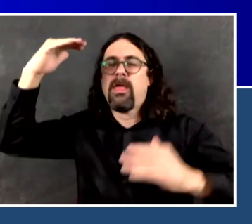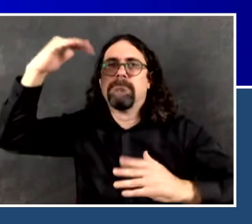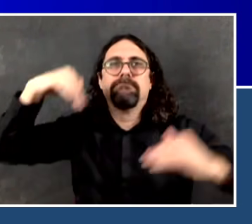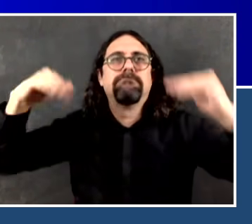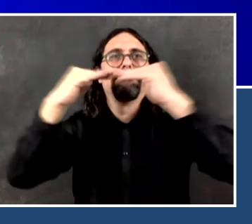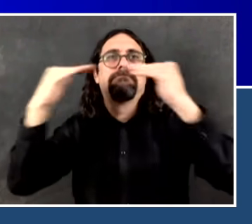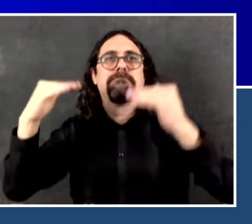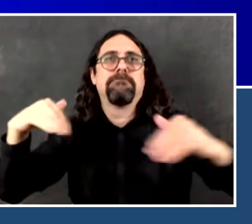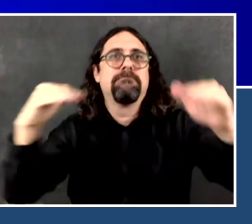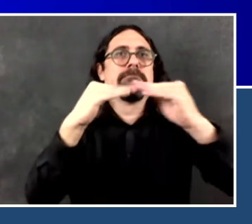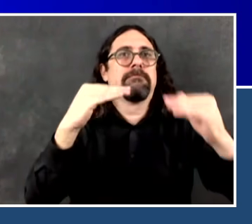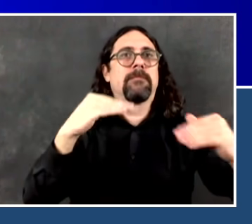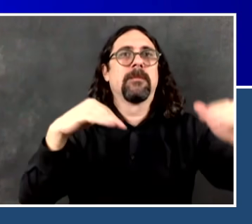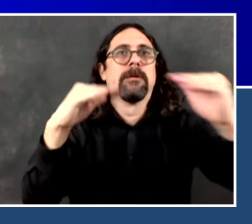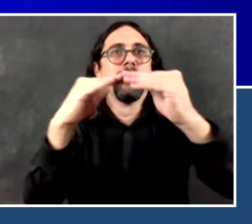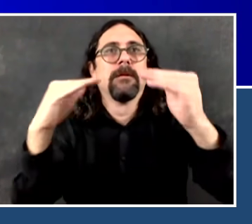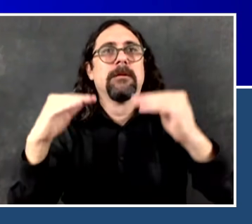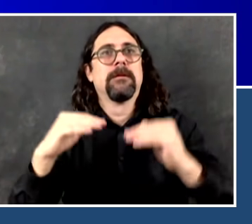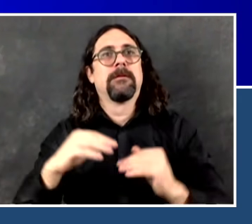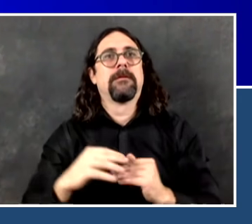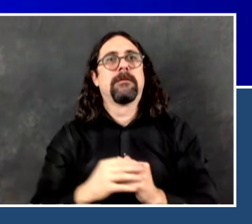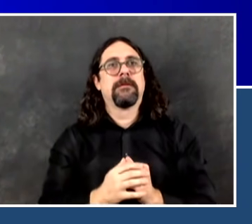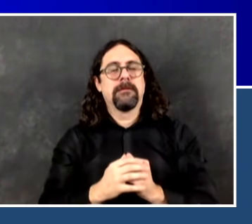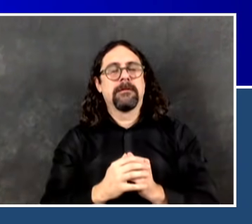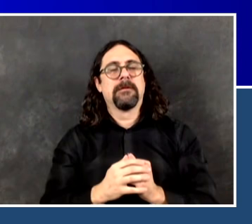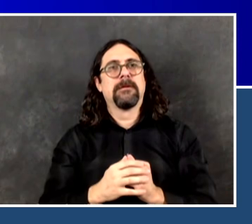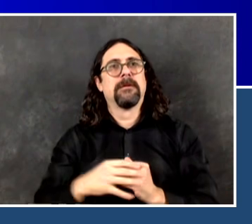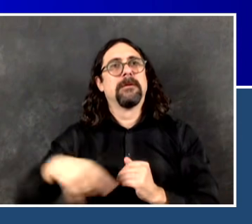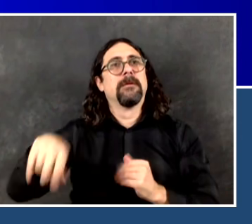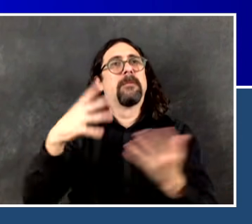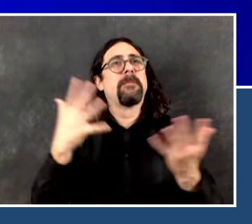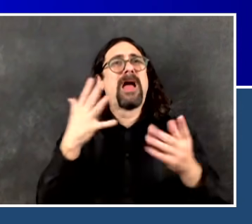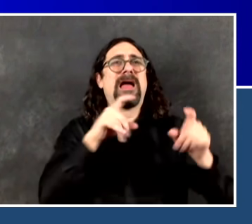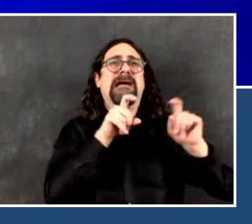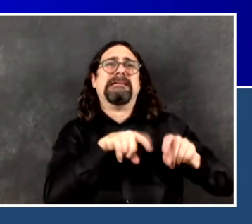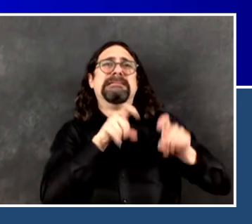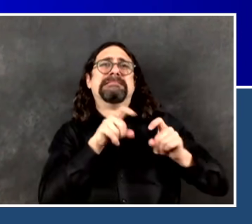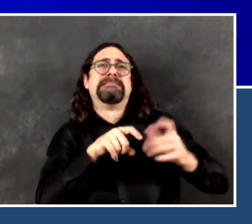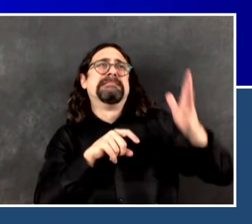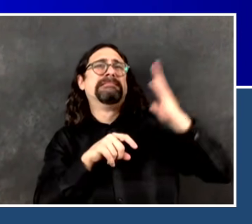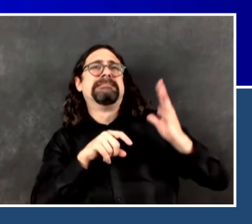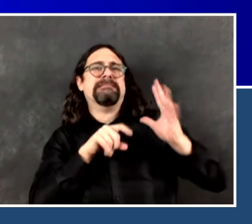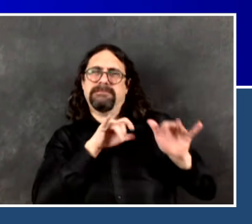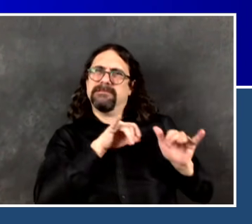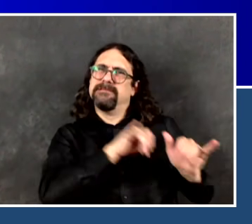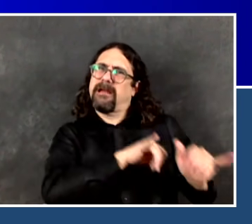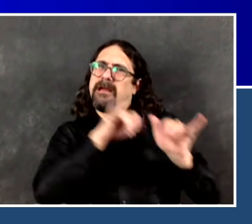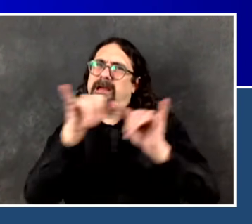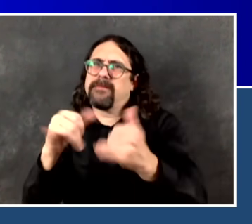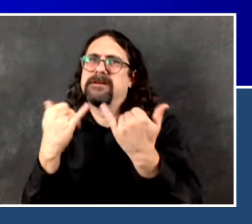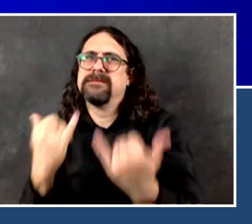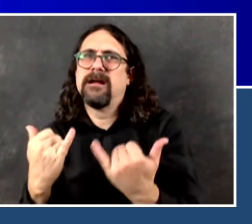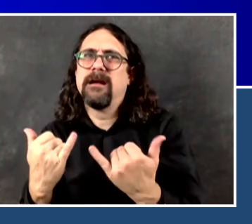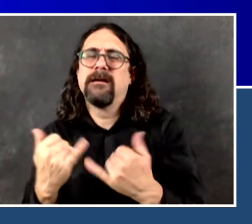IDEAS THE SAME KIND OF IDEAS, I SHOULD SY.A THE SMEA CREATIVE,